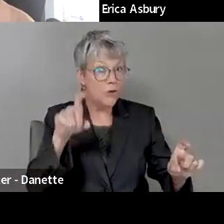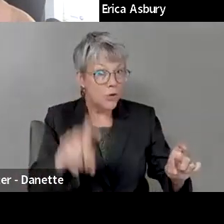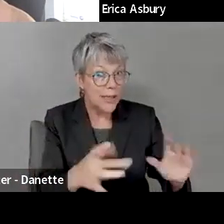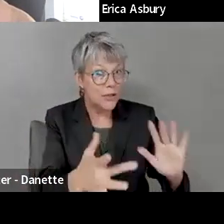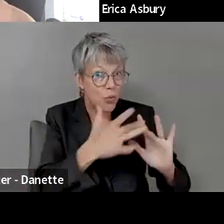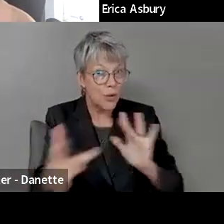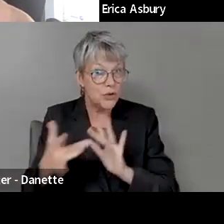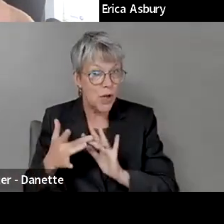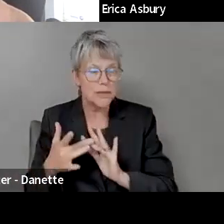Jennifer Meade (she/her): Thank you.